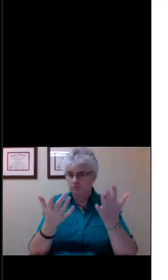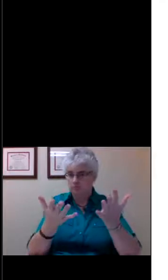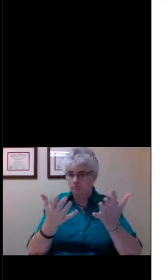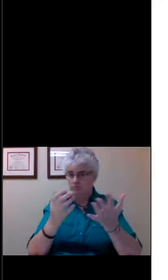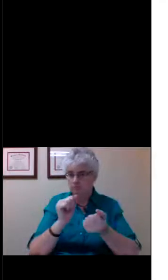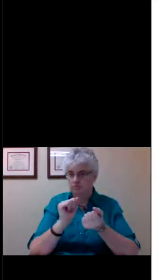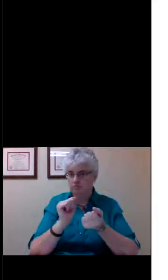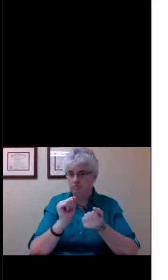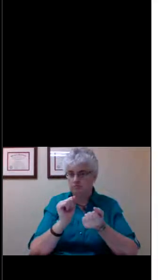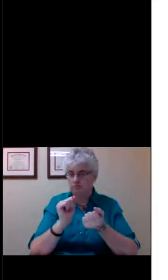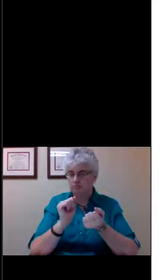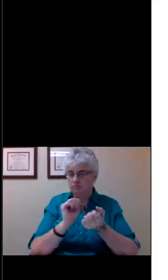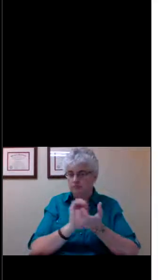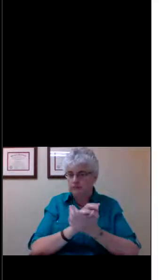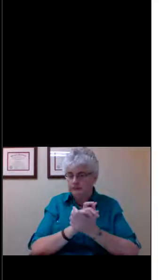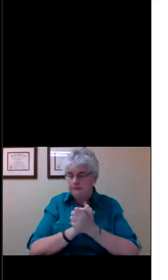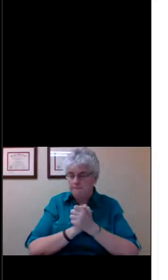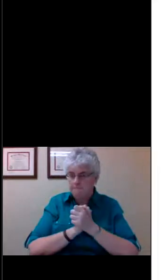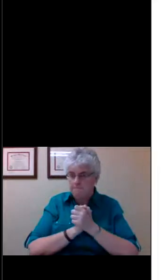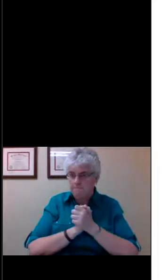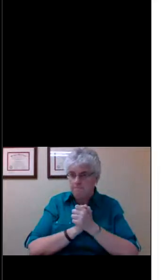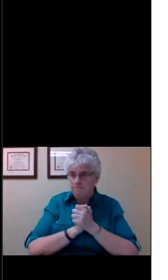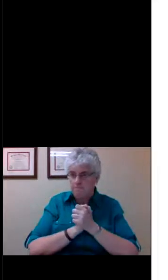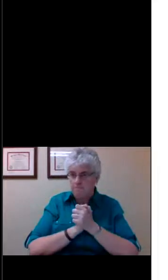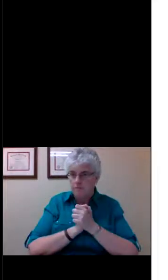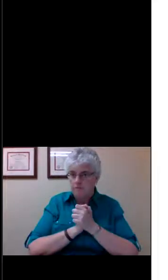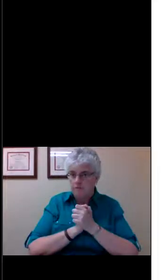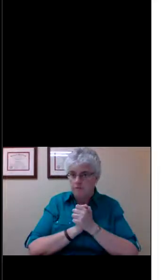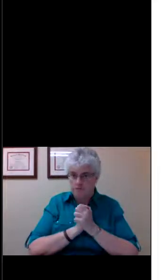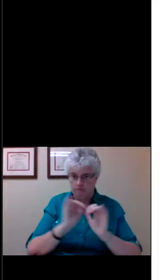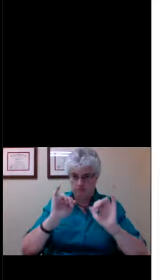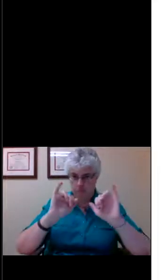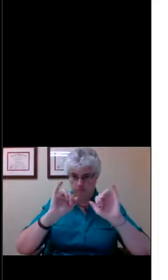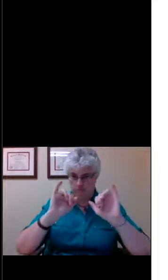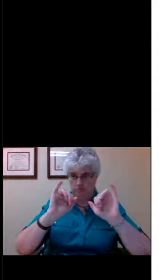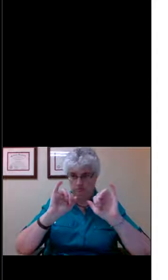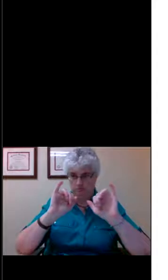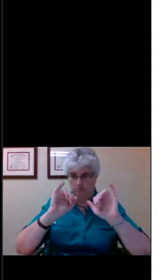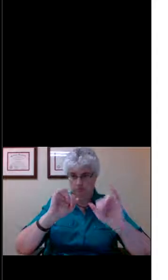can see me? Cierra: No, can you turn it back on?